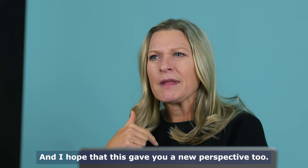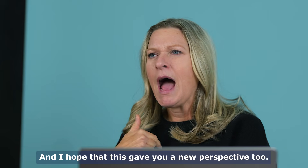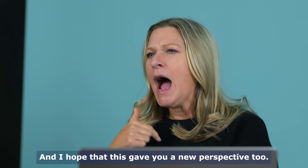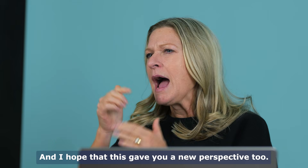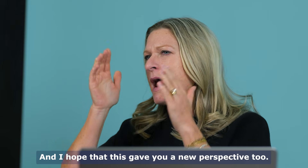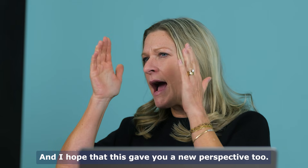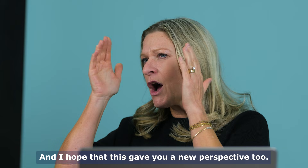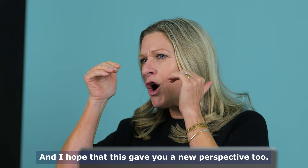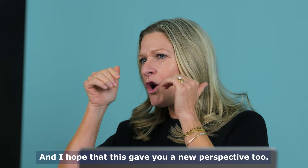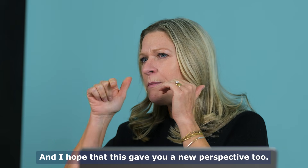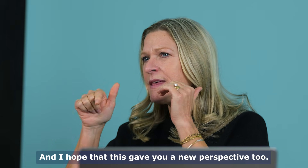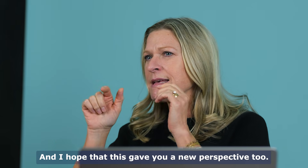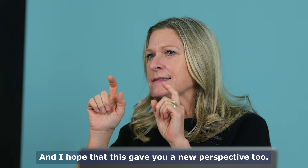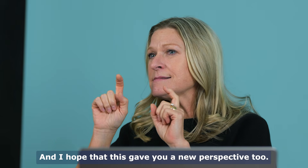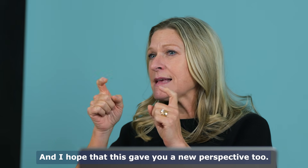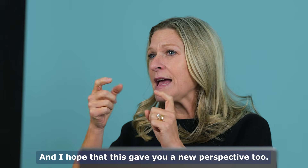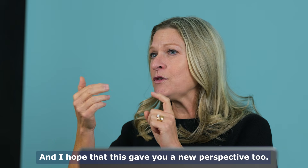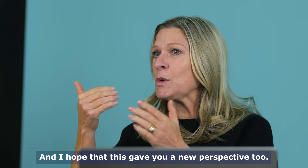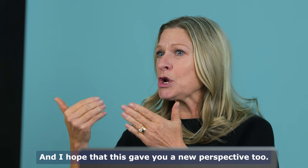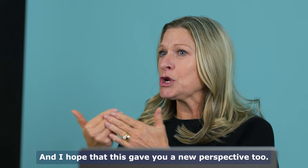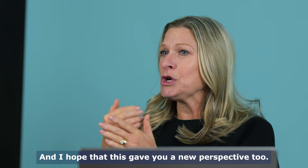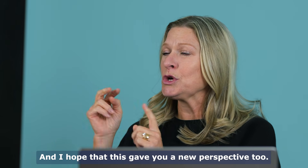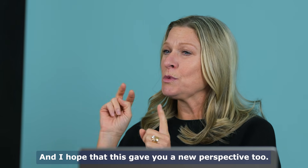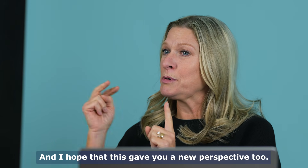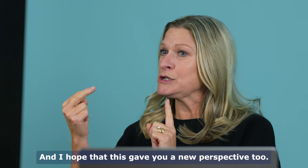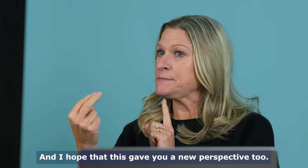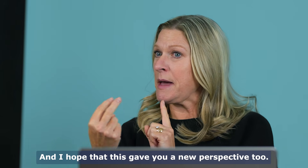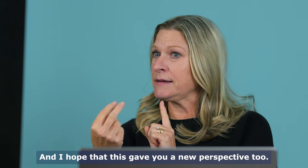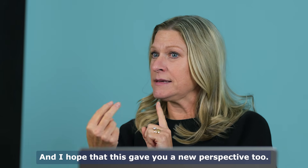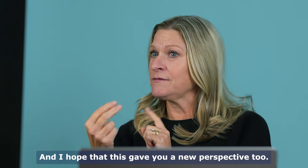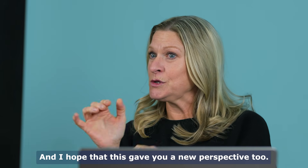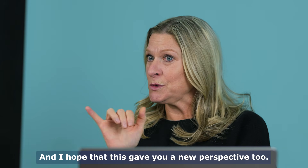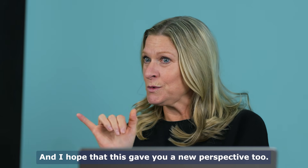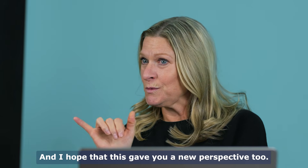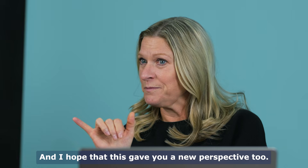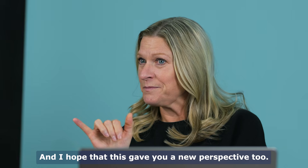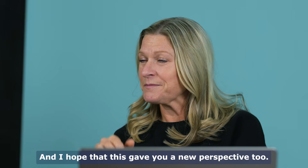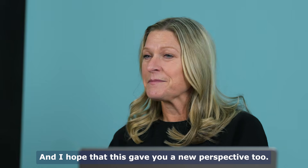And I hope that this gave you a new perspective too.